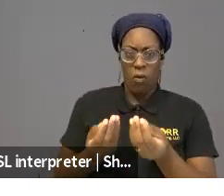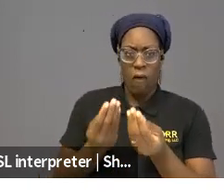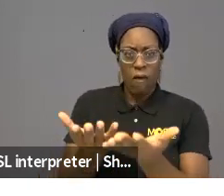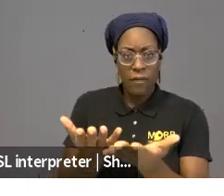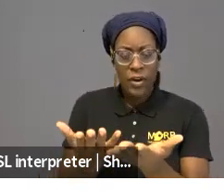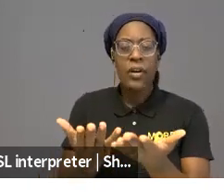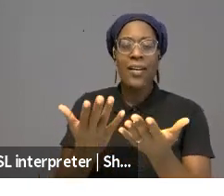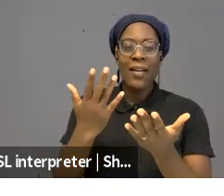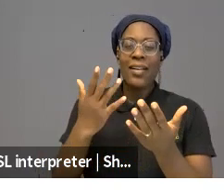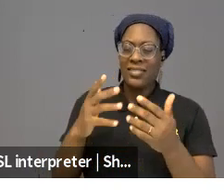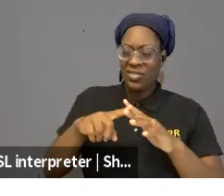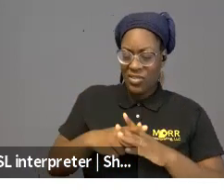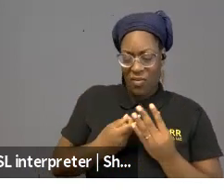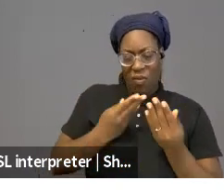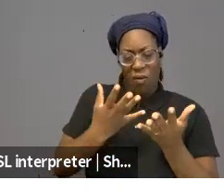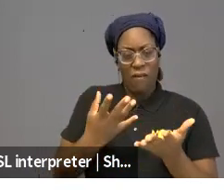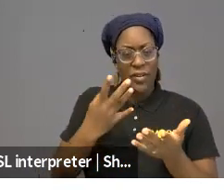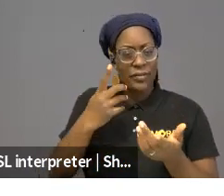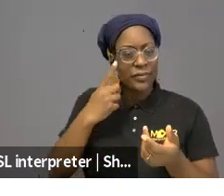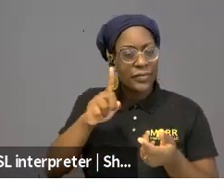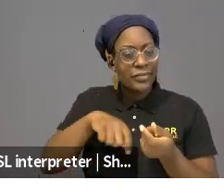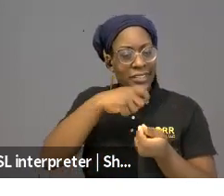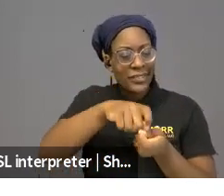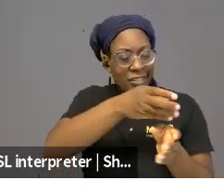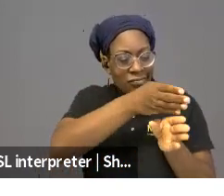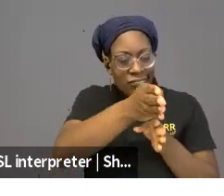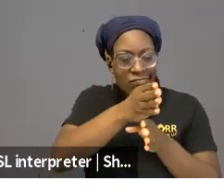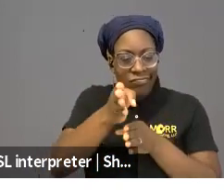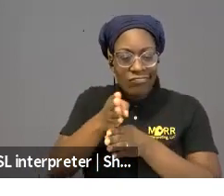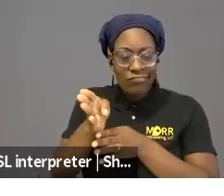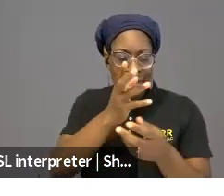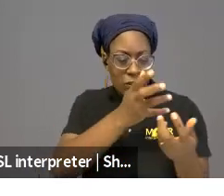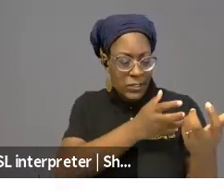college liaisons for a long time. That was the model that they used. They know the pros/cons